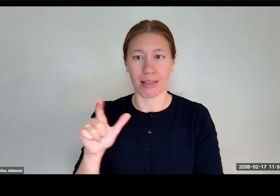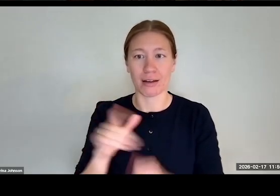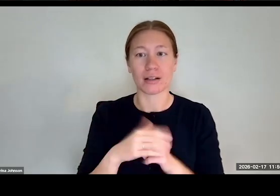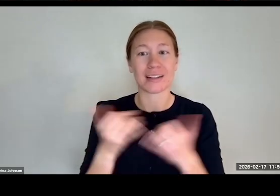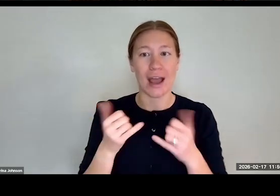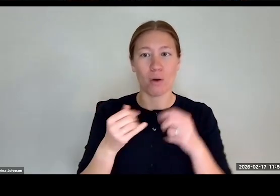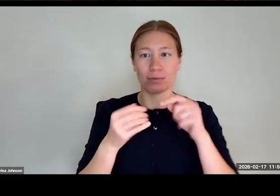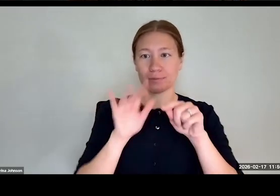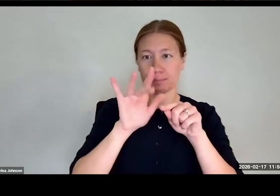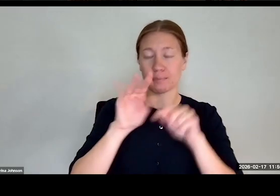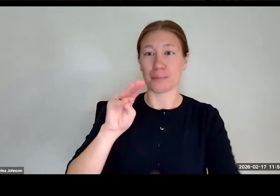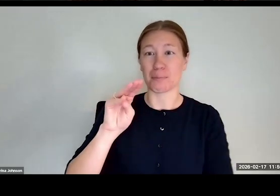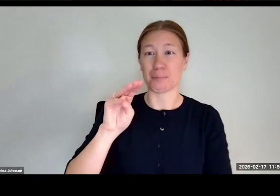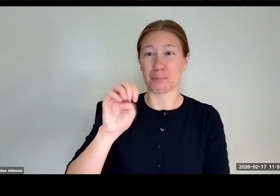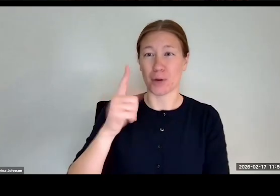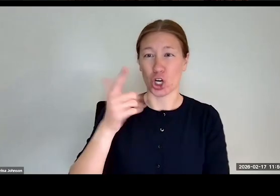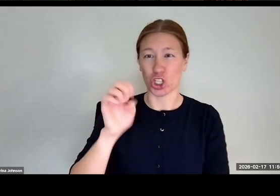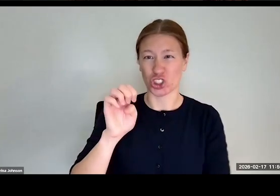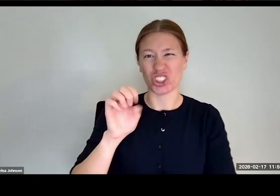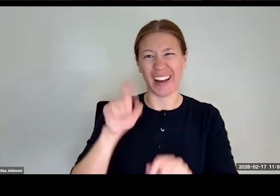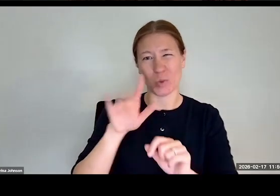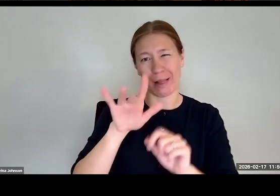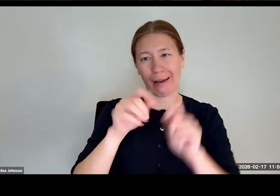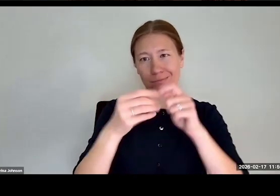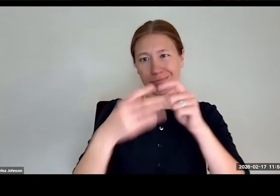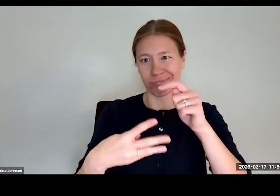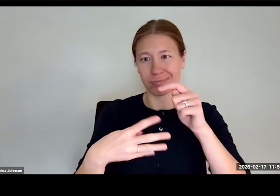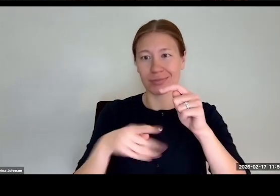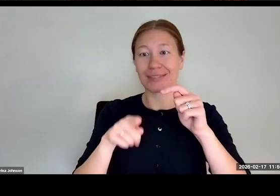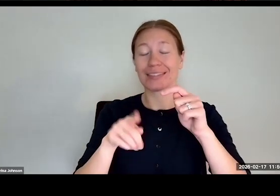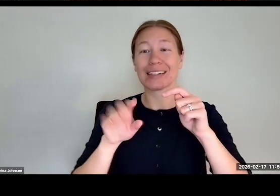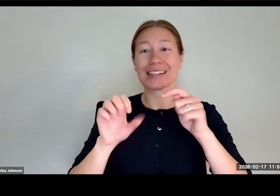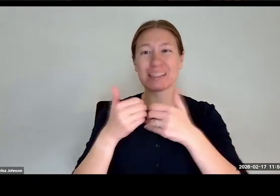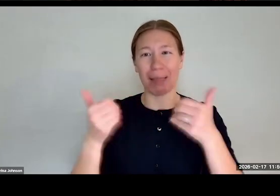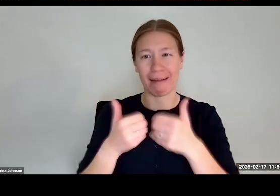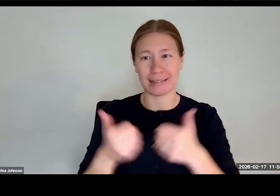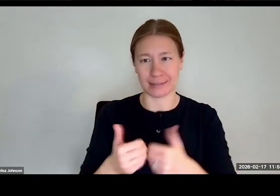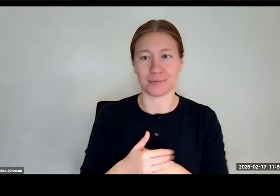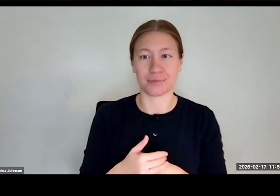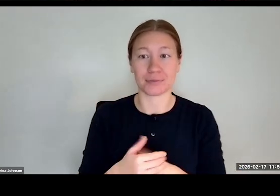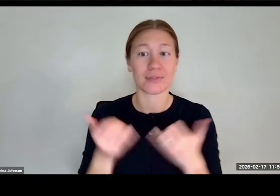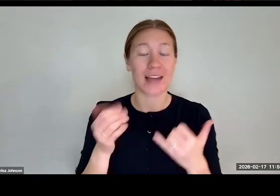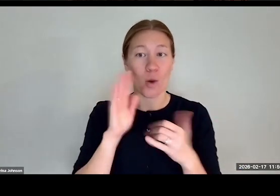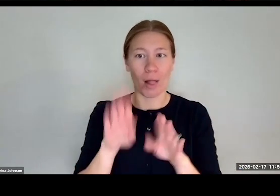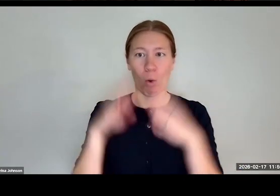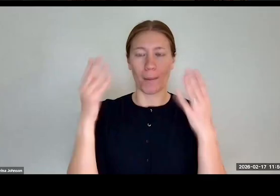So if I use my merge dropdown, I can select split cells. It's going to open up the split cells dialogue,